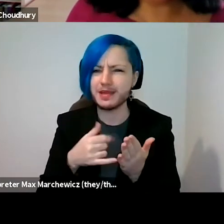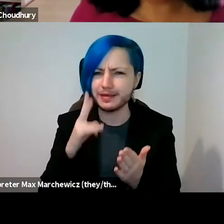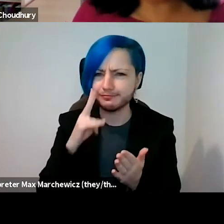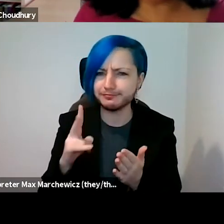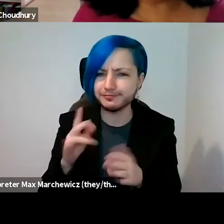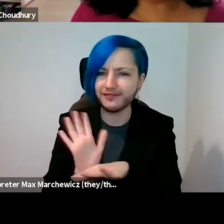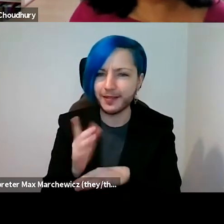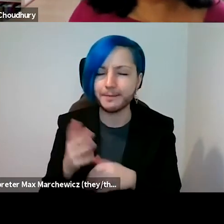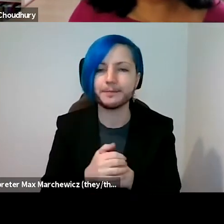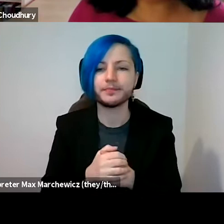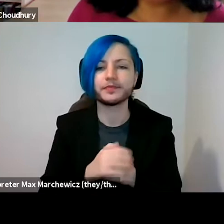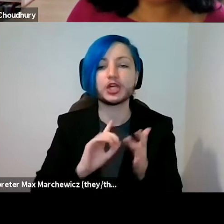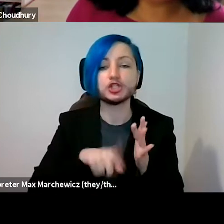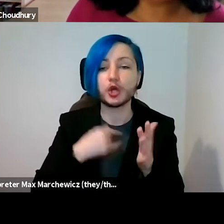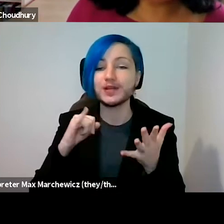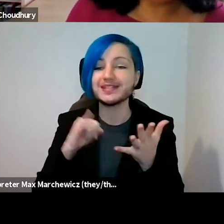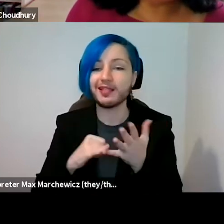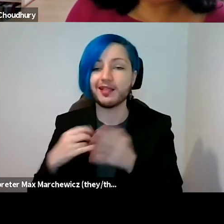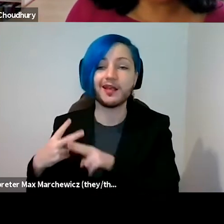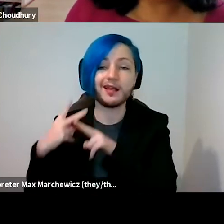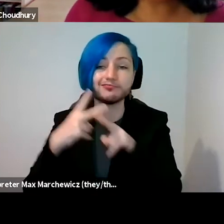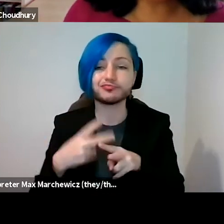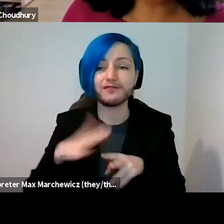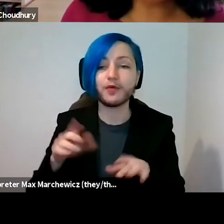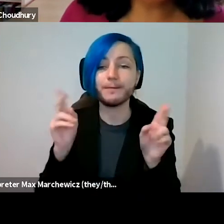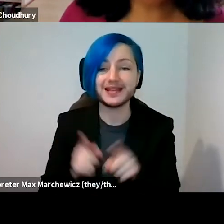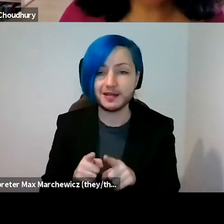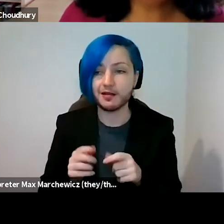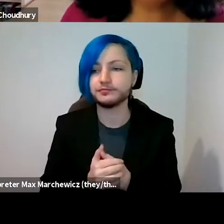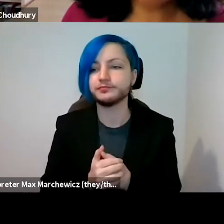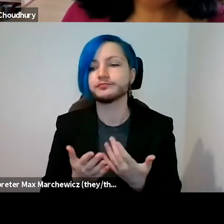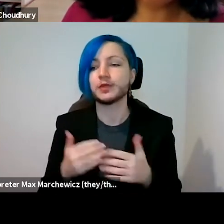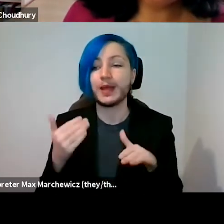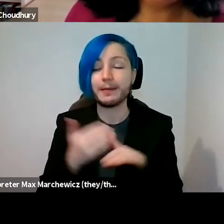Jos Sedley is visiting from India, and as an employee of the East India Company,